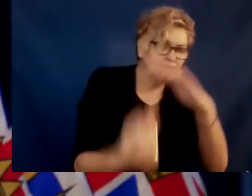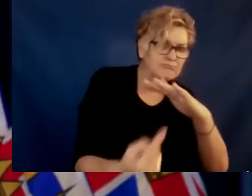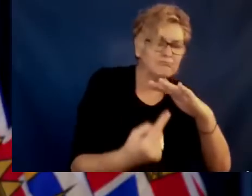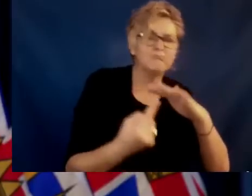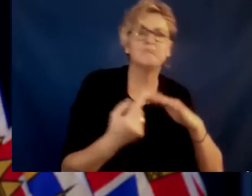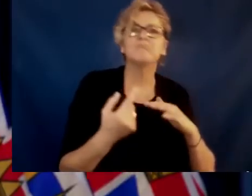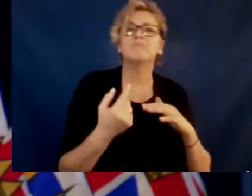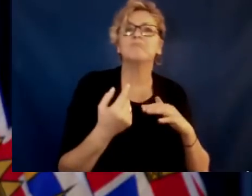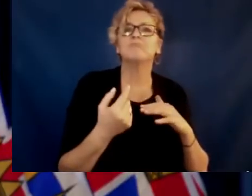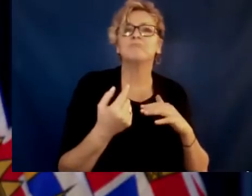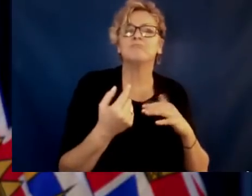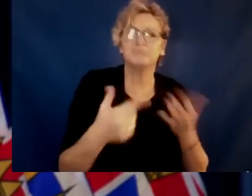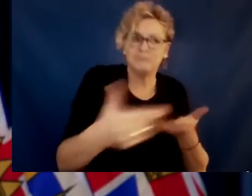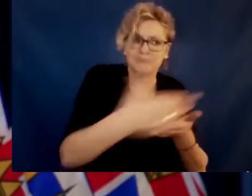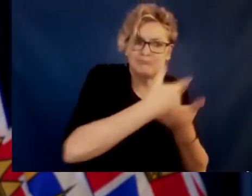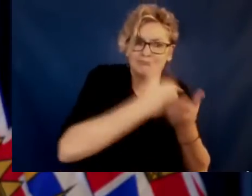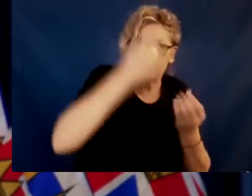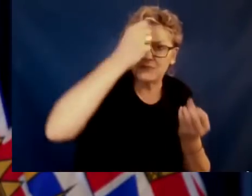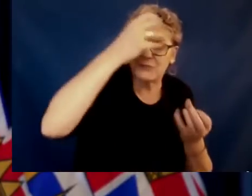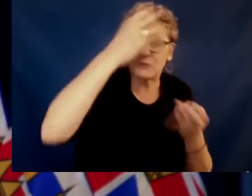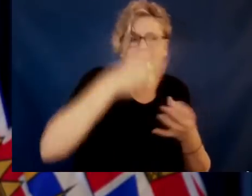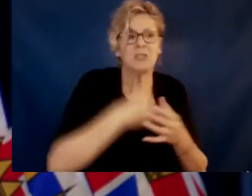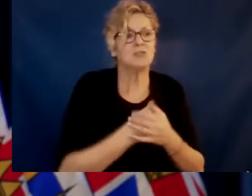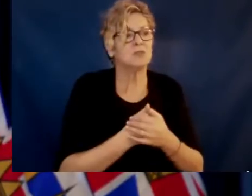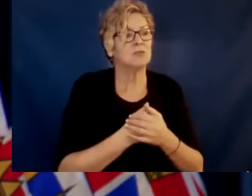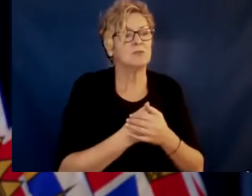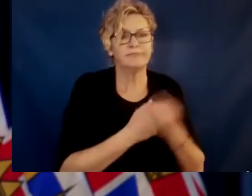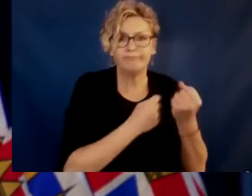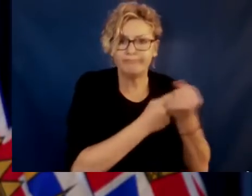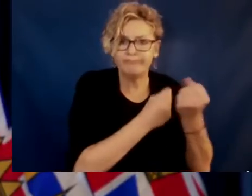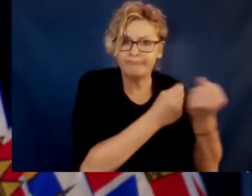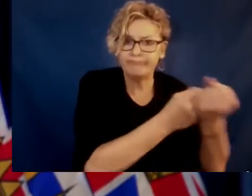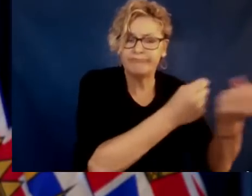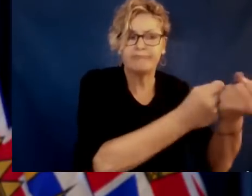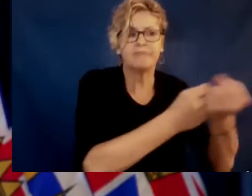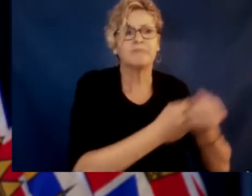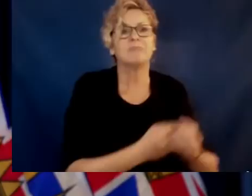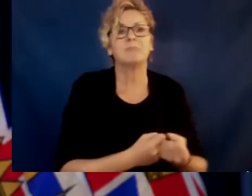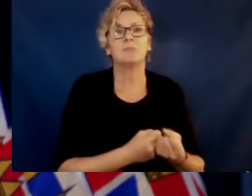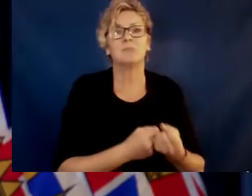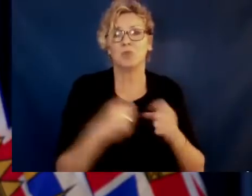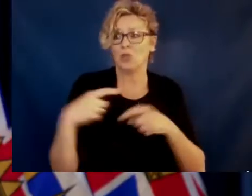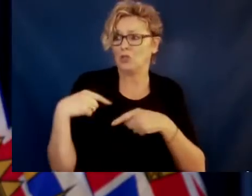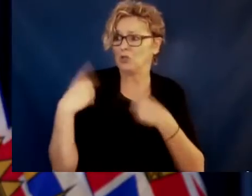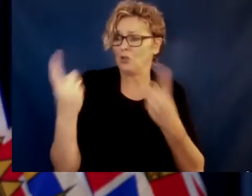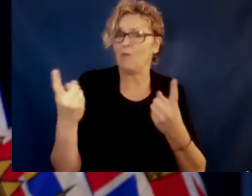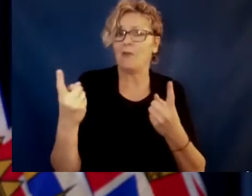And we need to keep doing that and keep making it through this for the sake of our